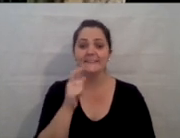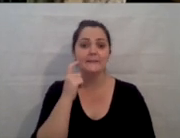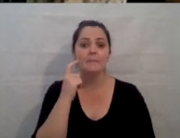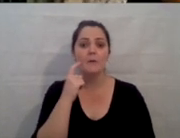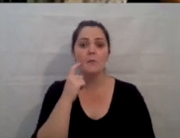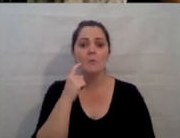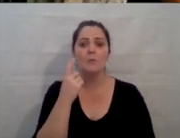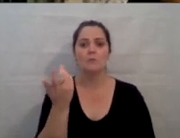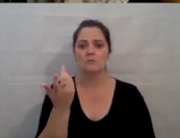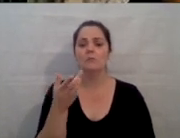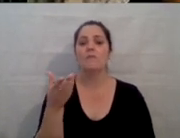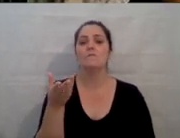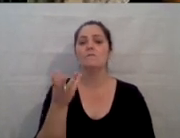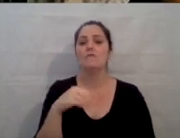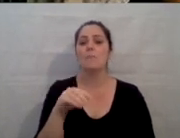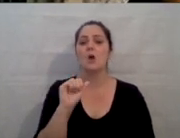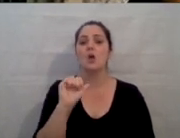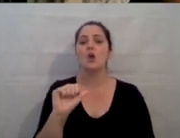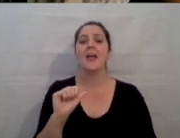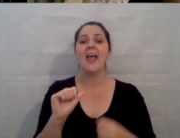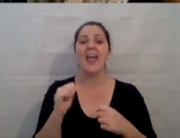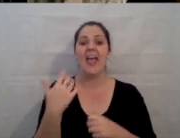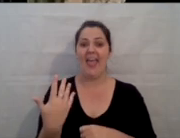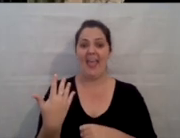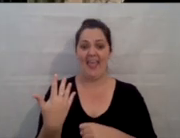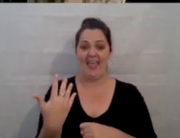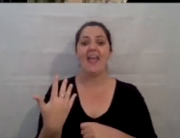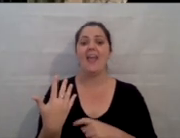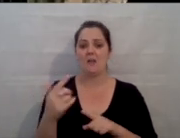You can measure the distance from her hand to her knee,